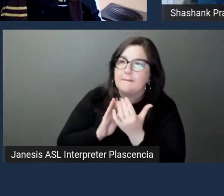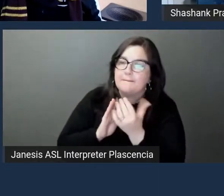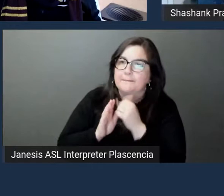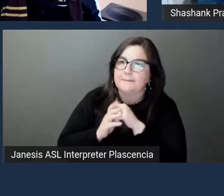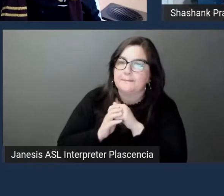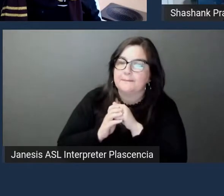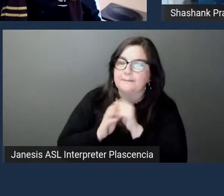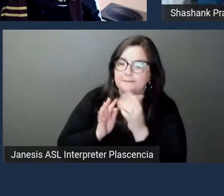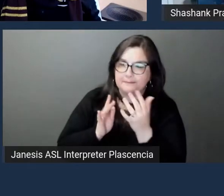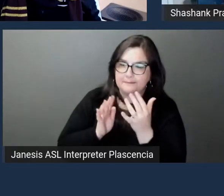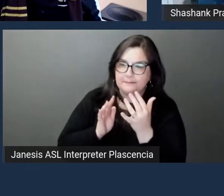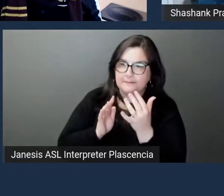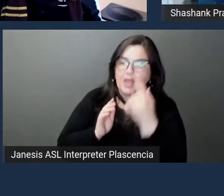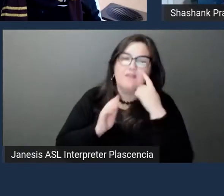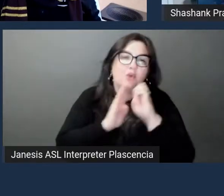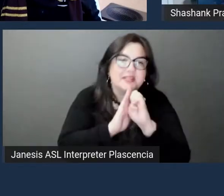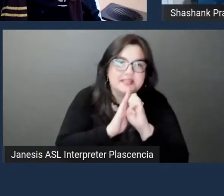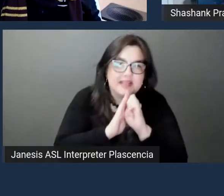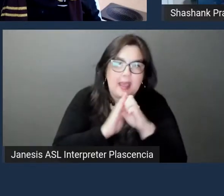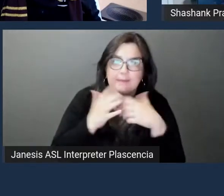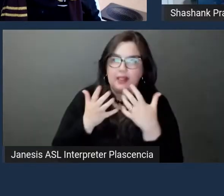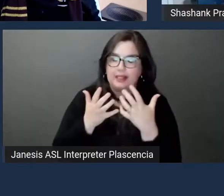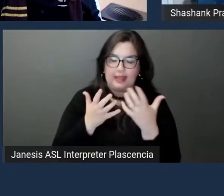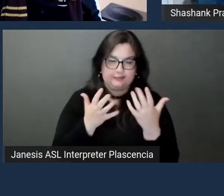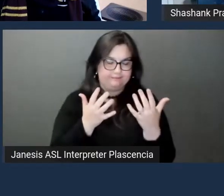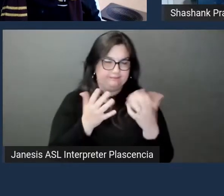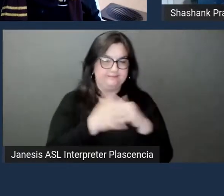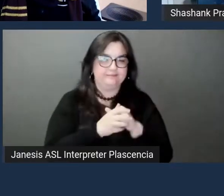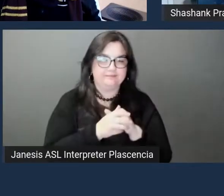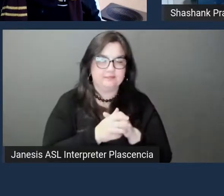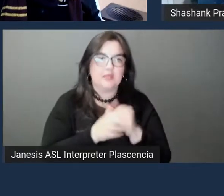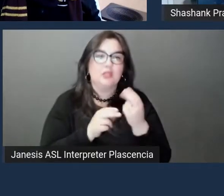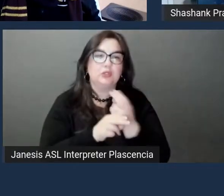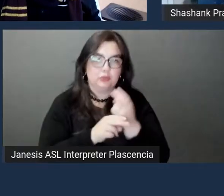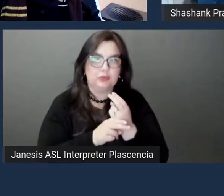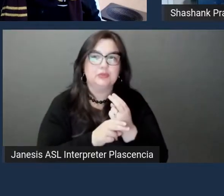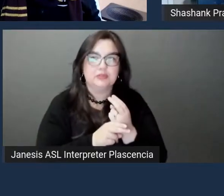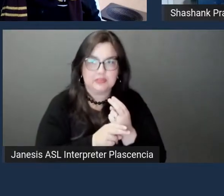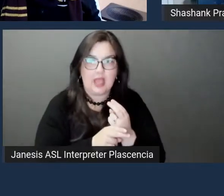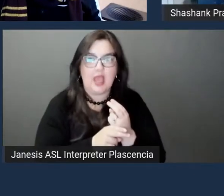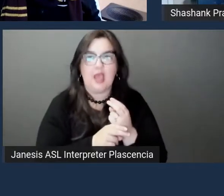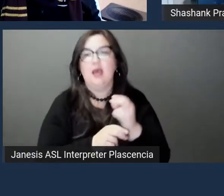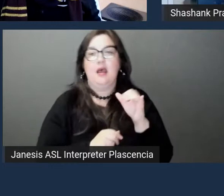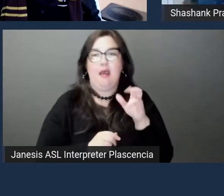It could be for example, using airman for a physical migration